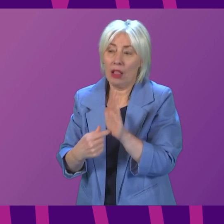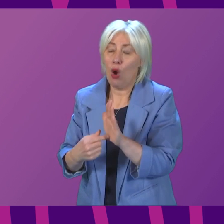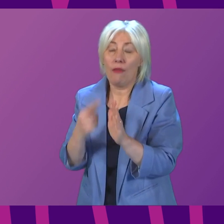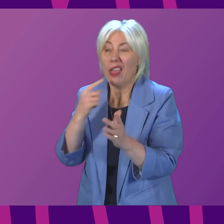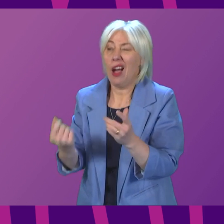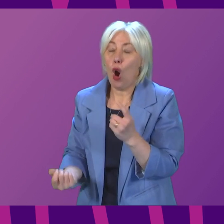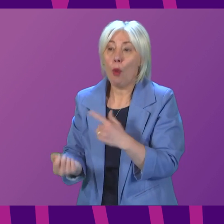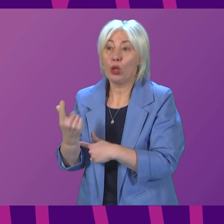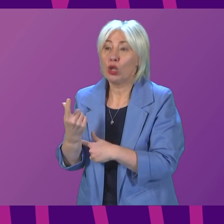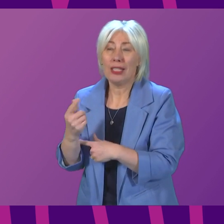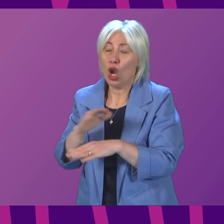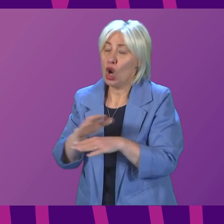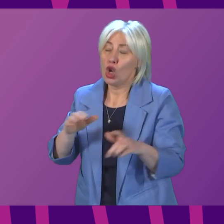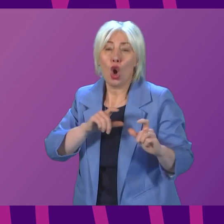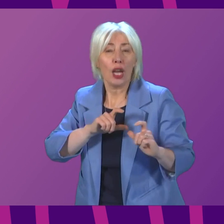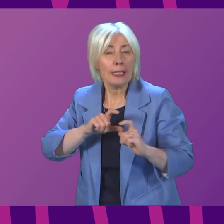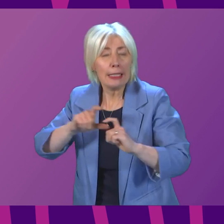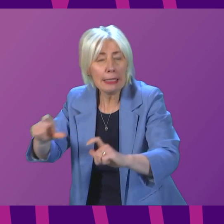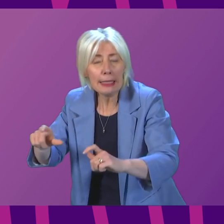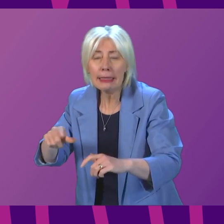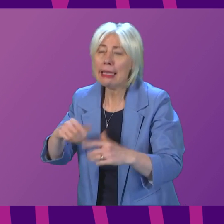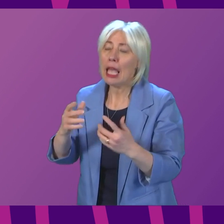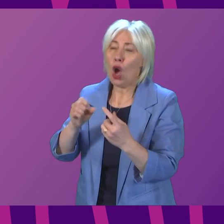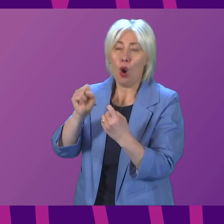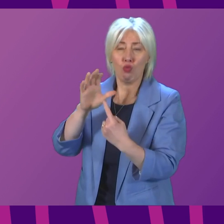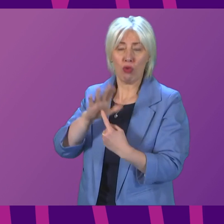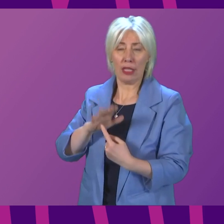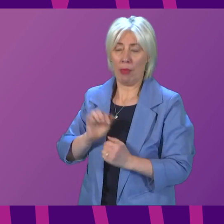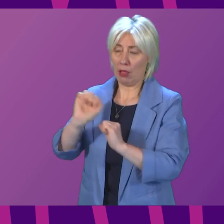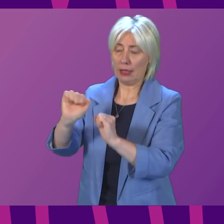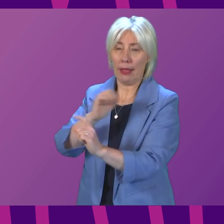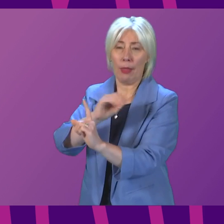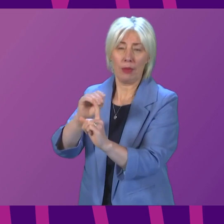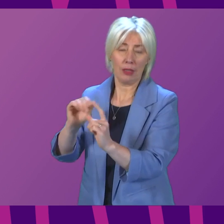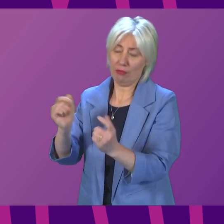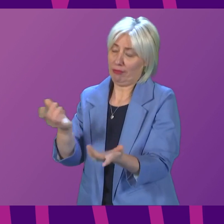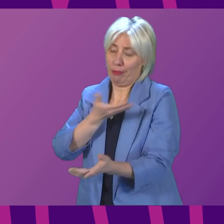and lack of any consistency or any principle at the heart of the Scottish Conservative party.